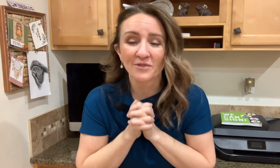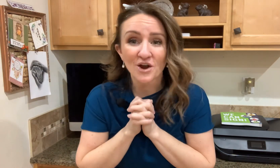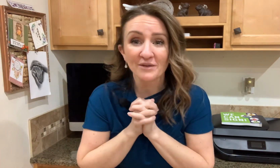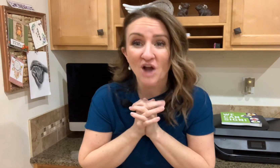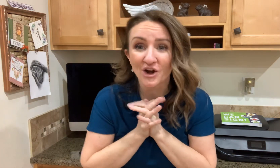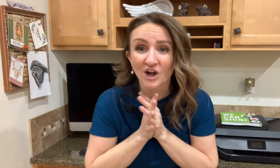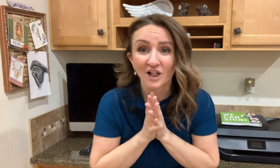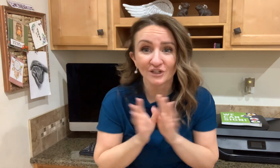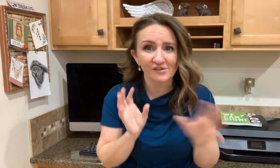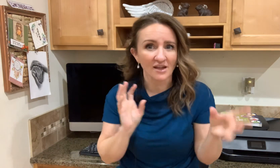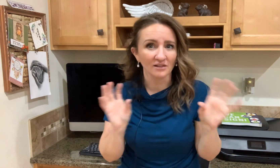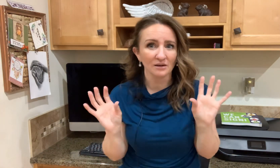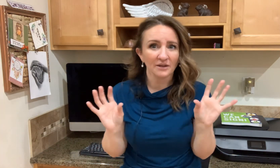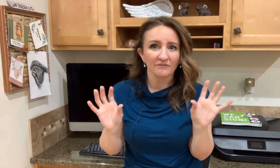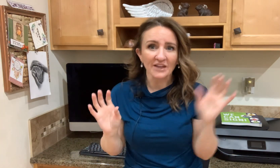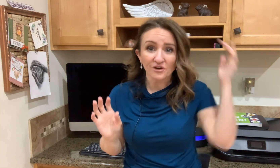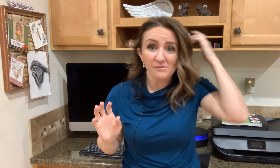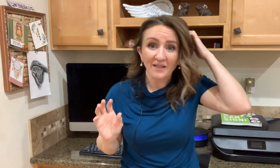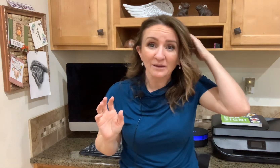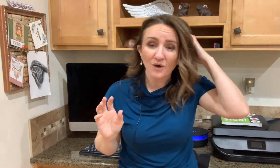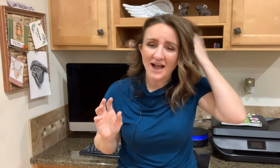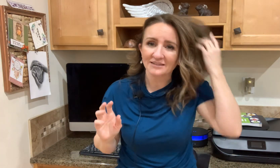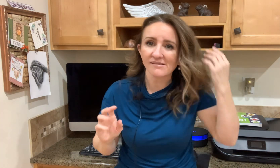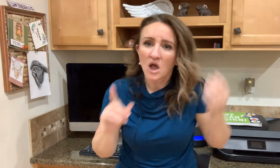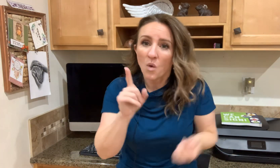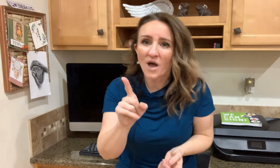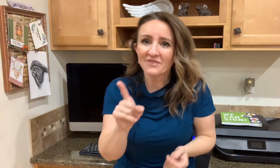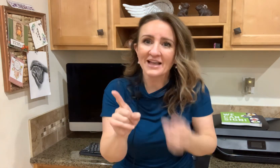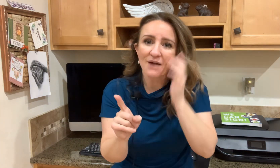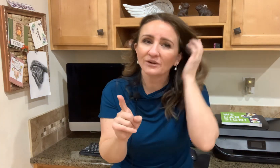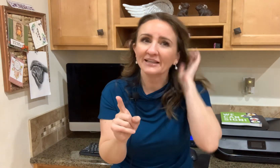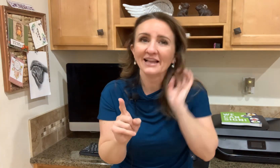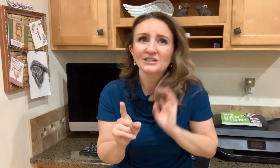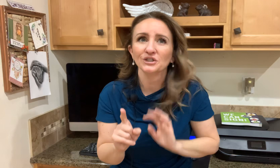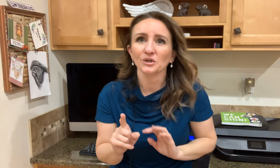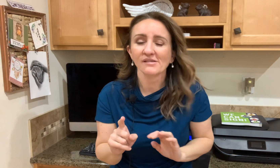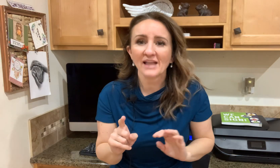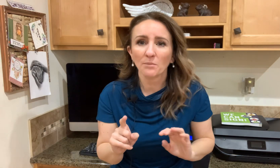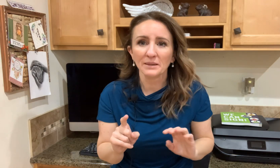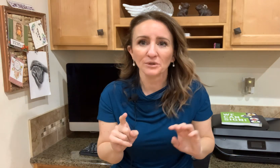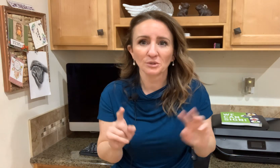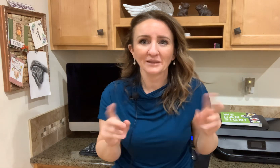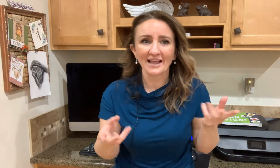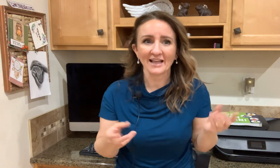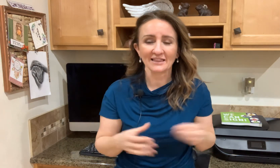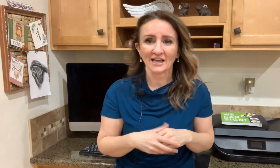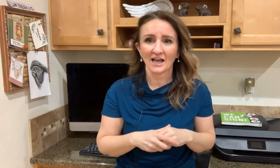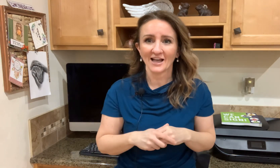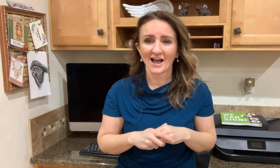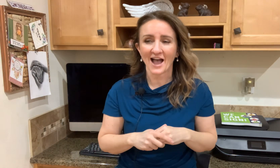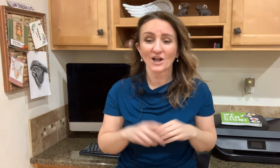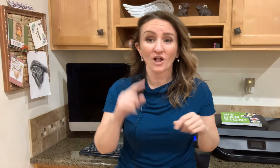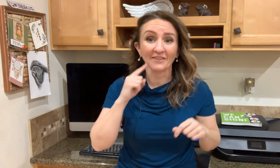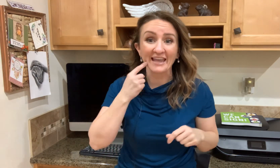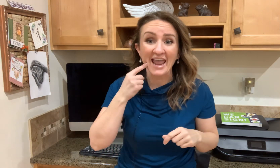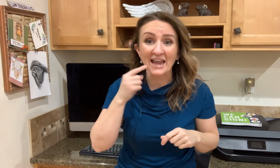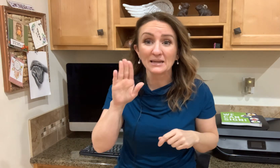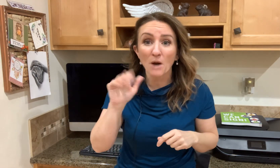there we've got our colors and a little bit of fingerspelling practice. One thing I really like to do is tell people to play like what I call the "candy bar